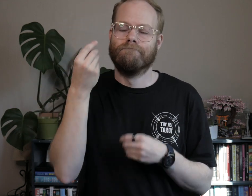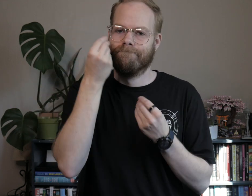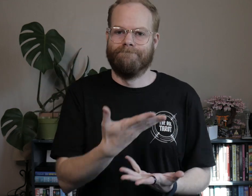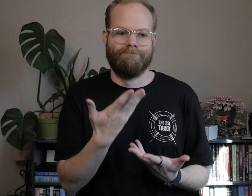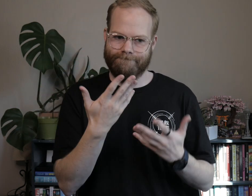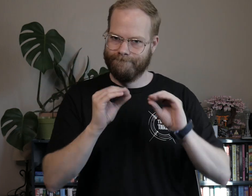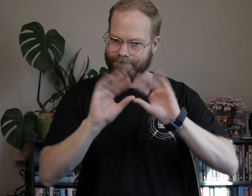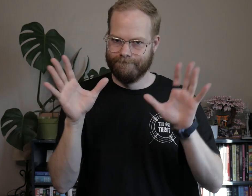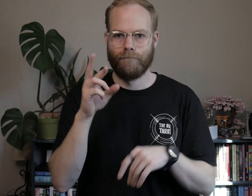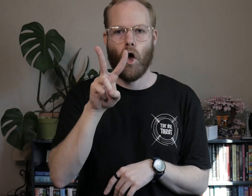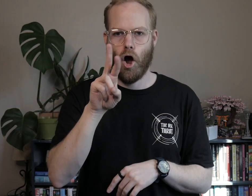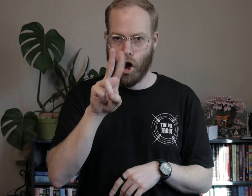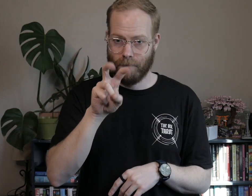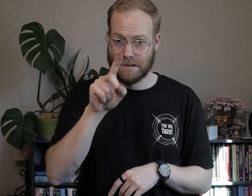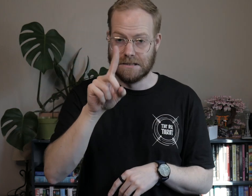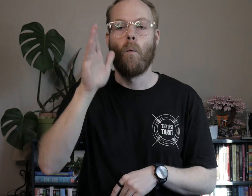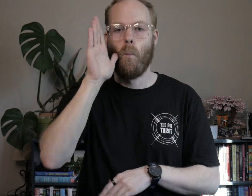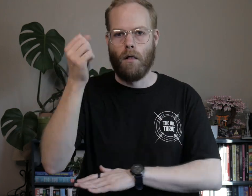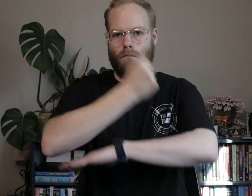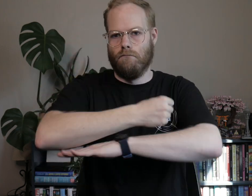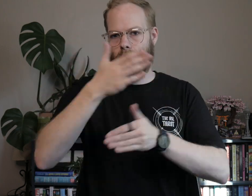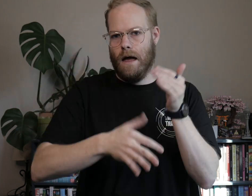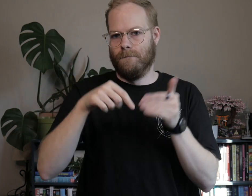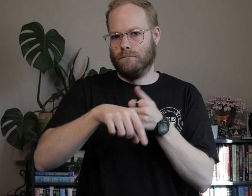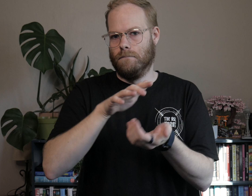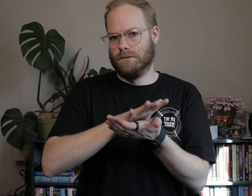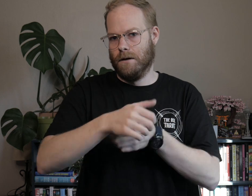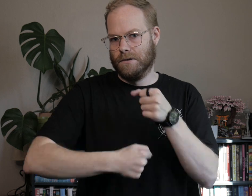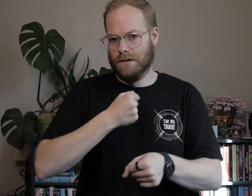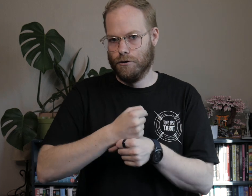and she’s told in no certain terms that RVSD will be closing at the end of the academic year.